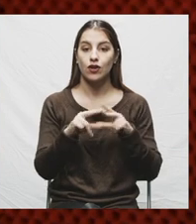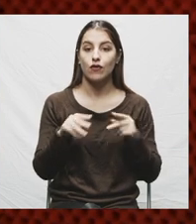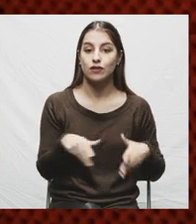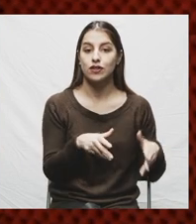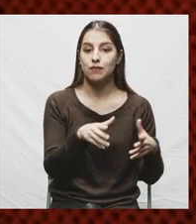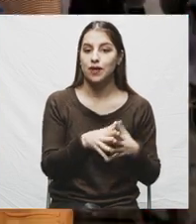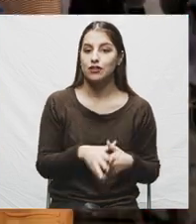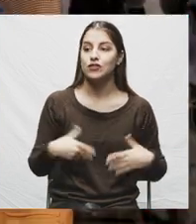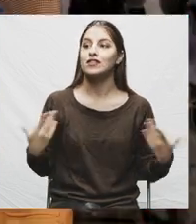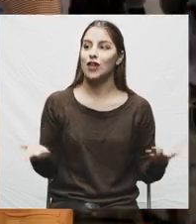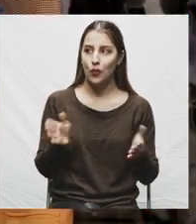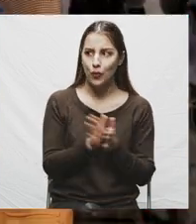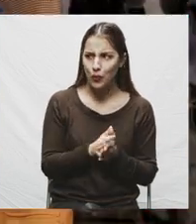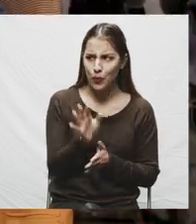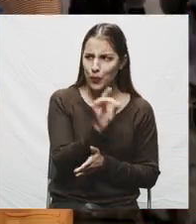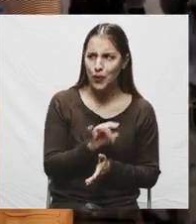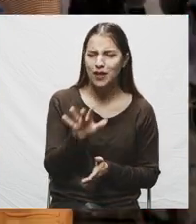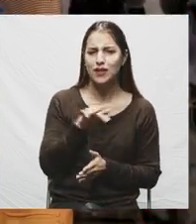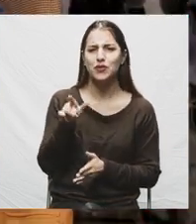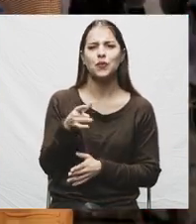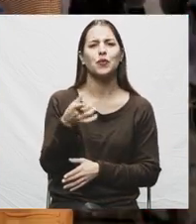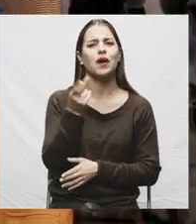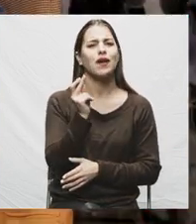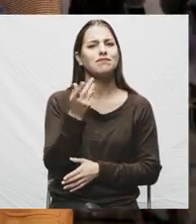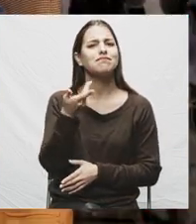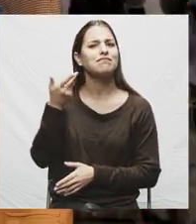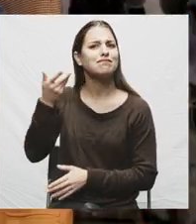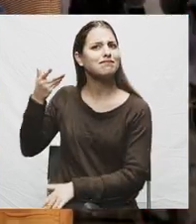Francisco, where were you a long time ago?